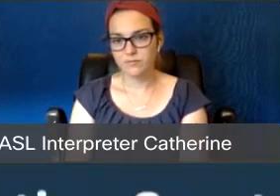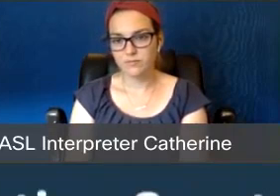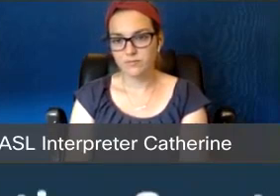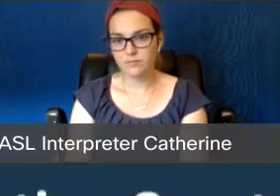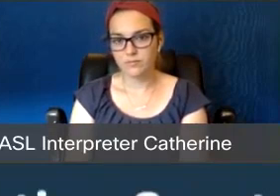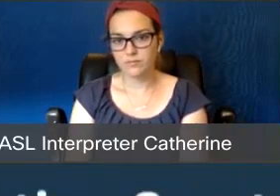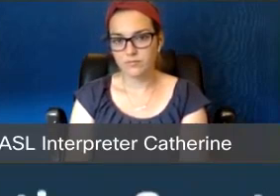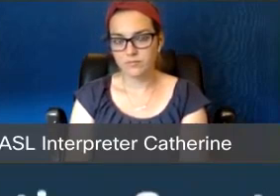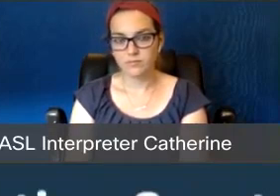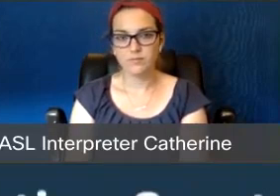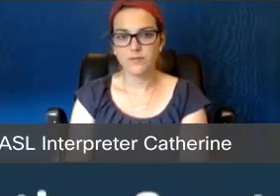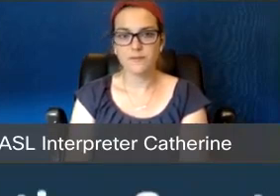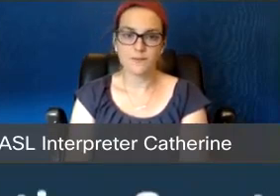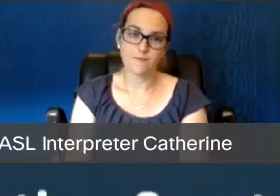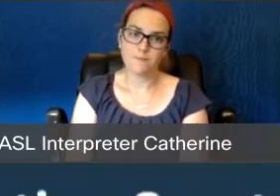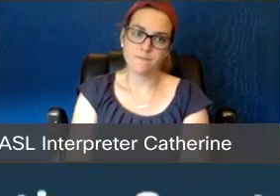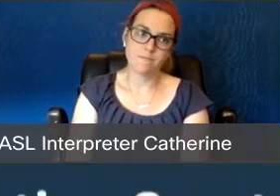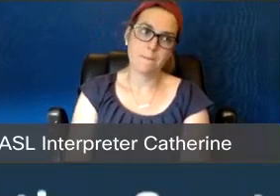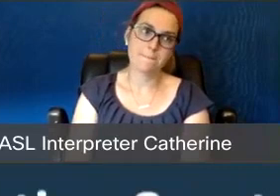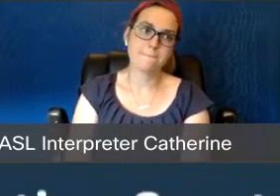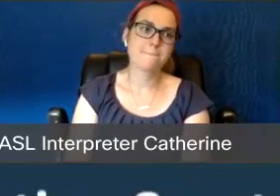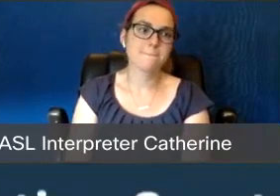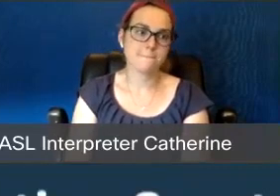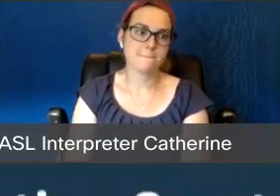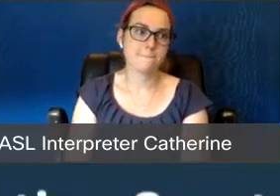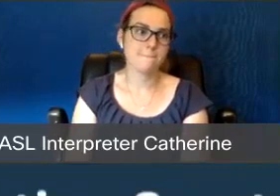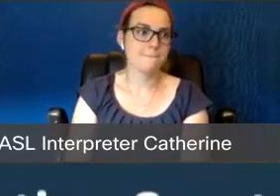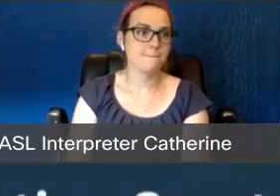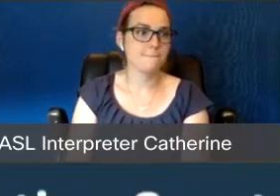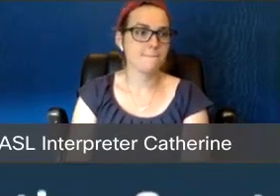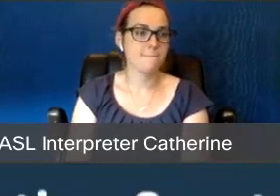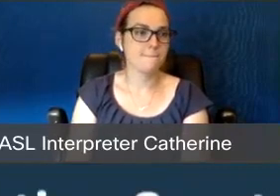And this is a study that we had done over the last couple of years since our program has been initiated